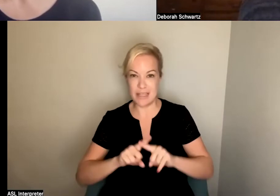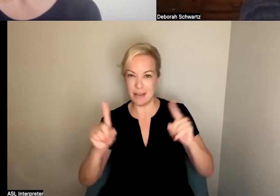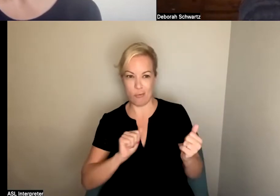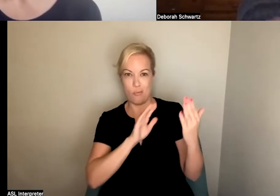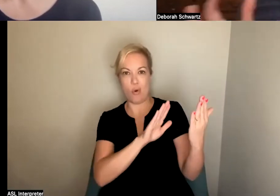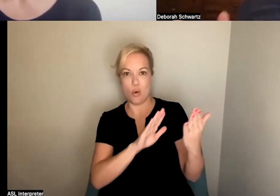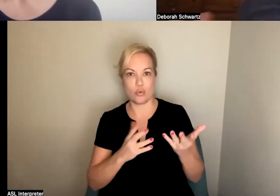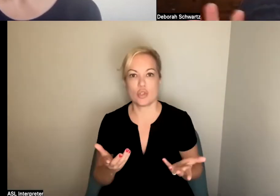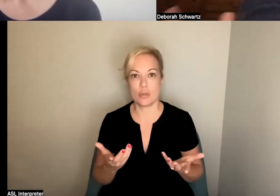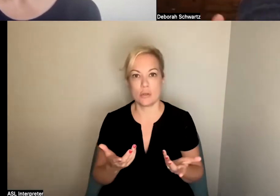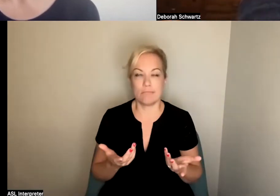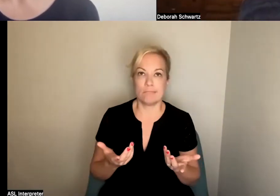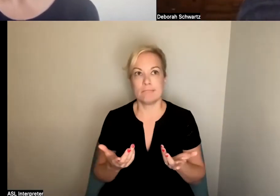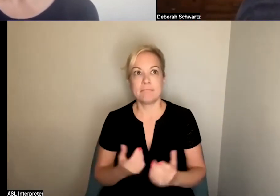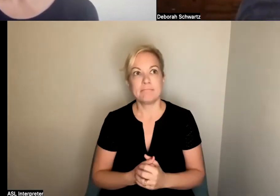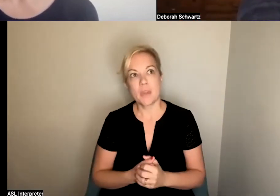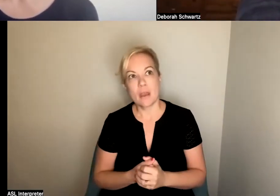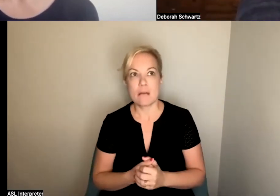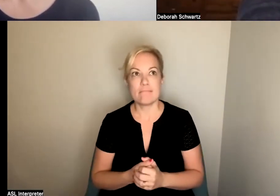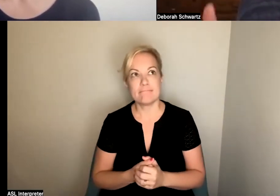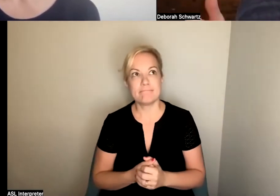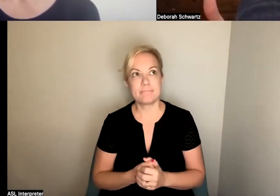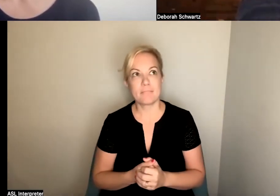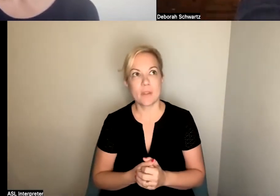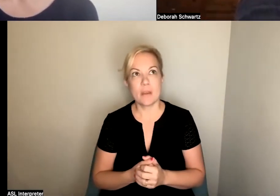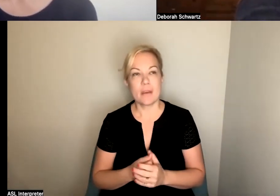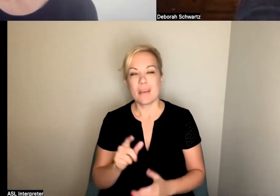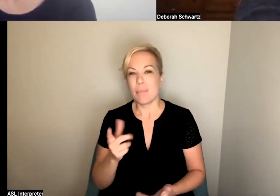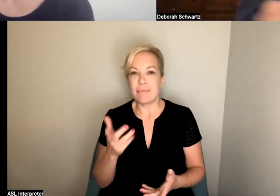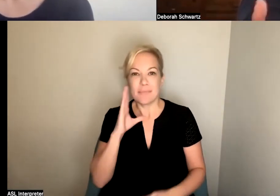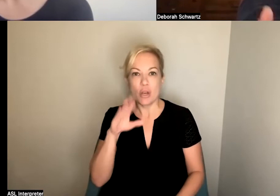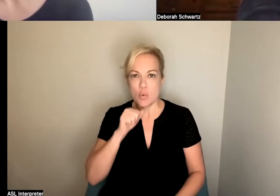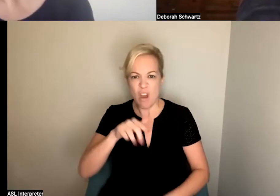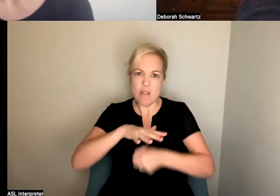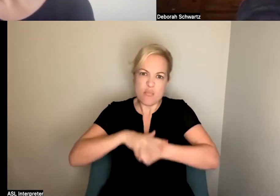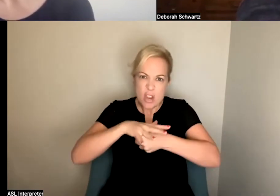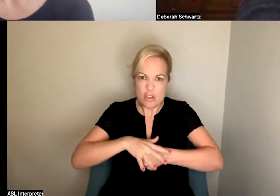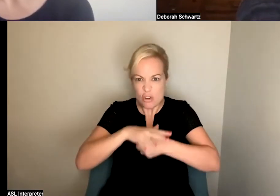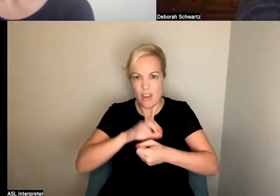in a way that, that, you know, not under pressure, not under, you know, not at that moment when